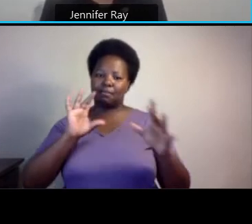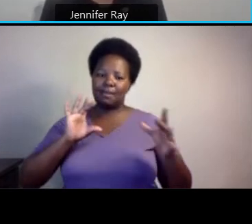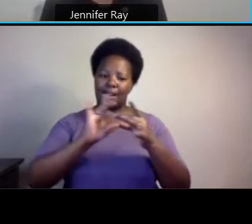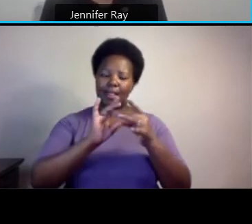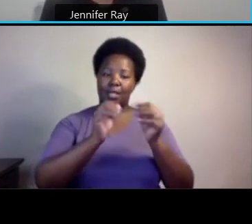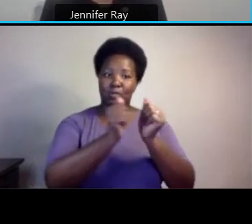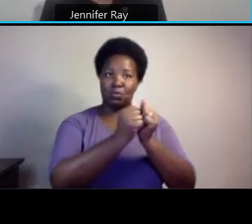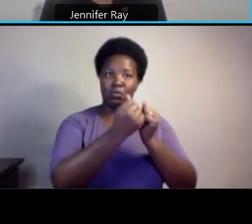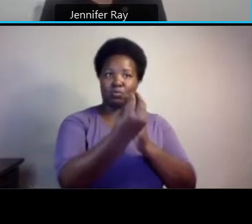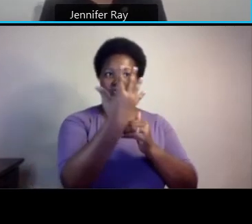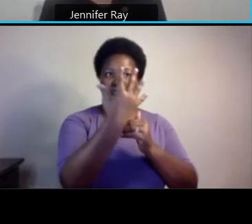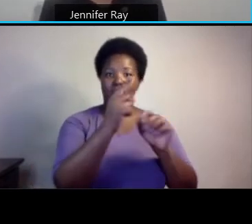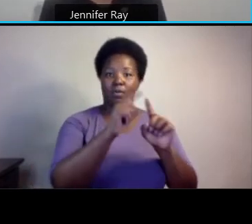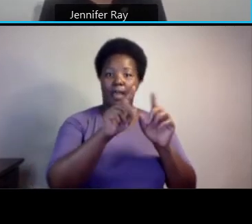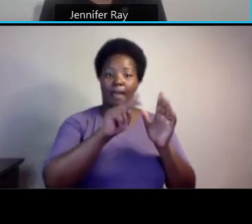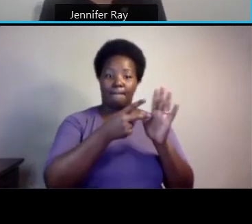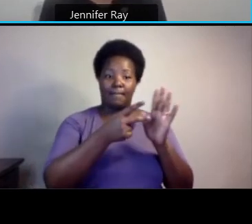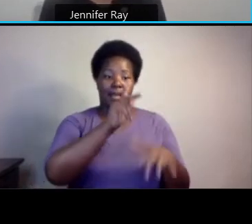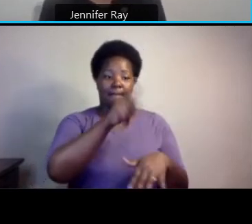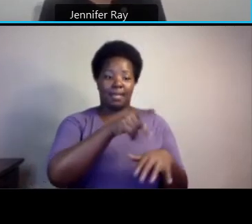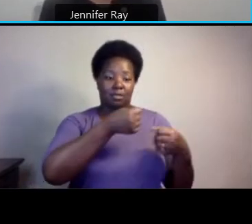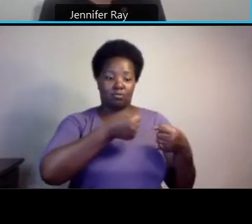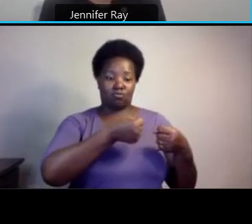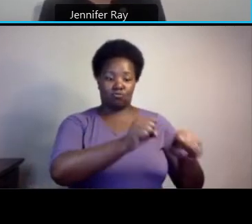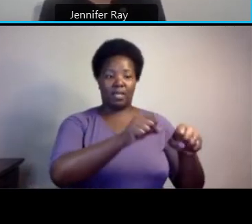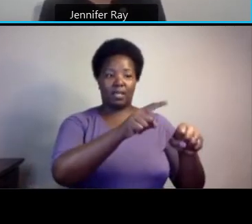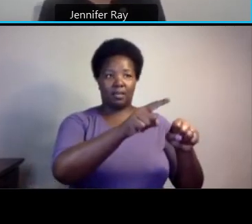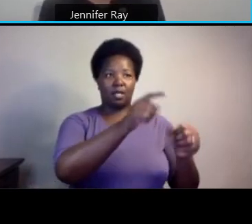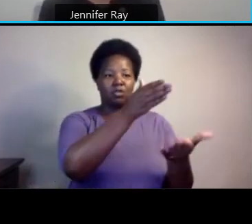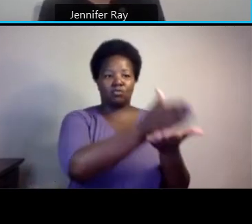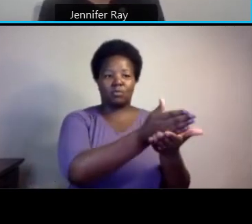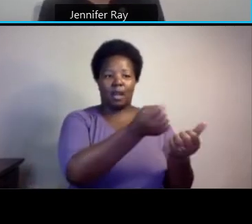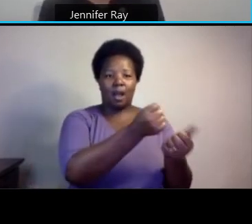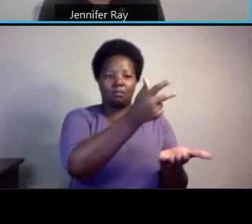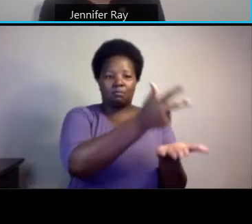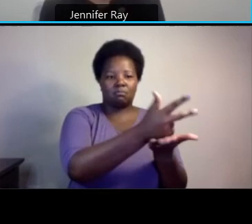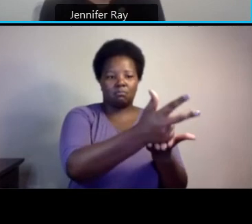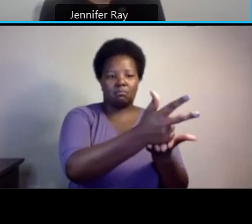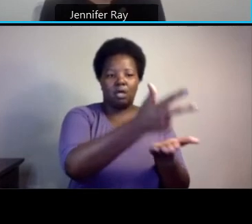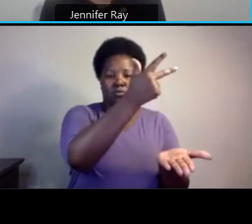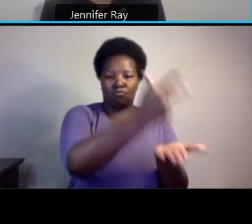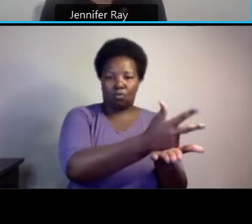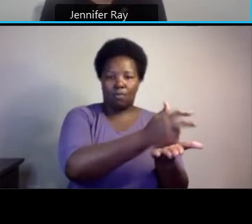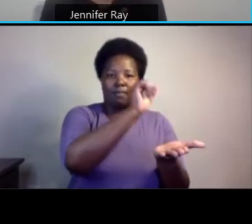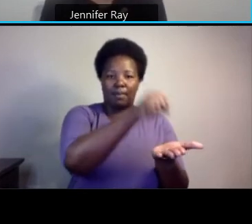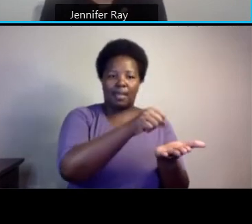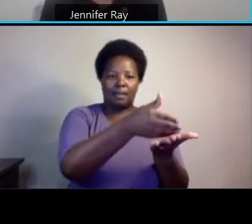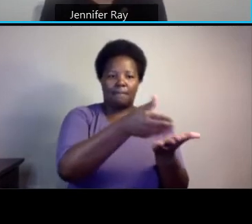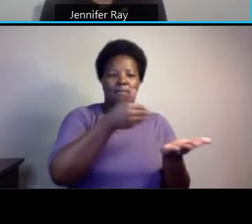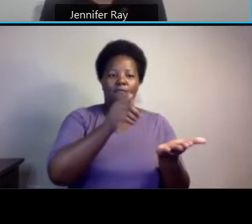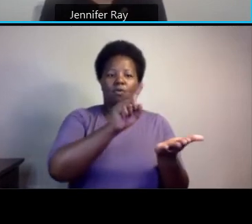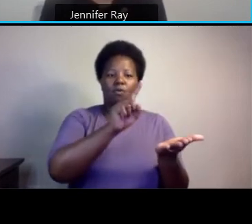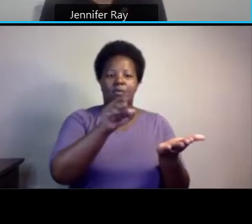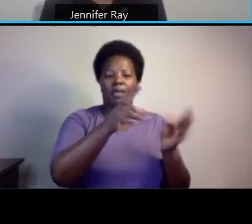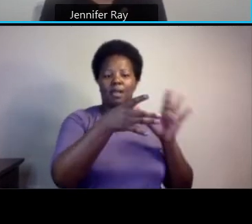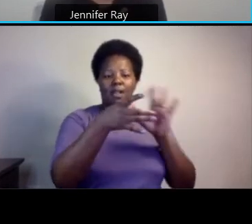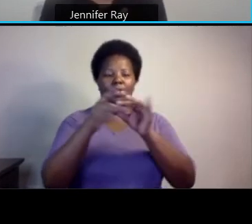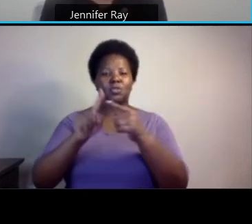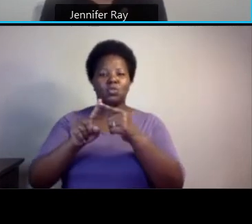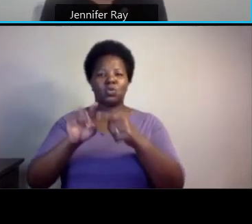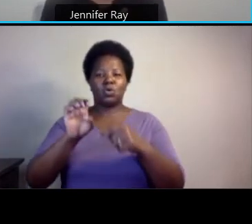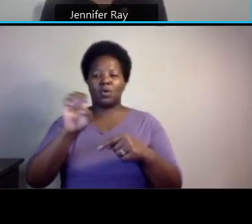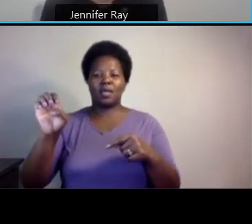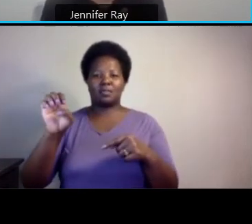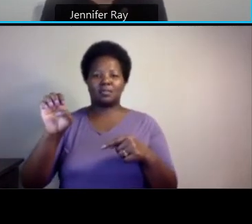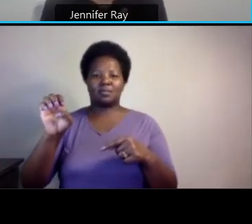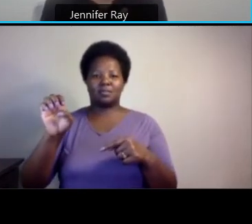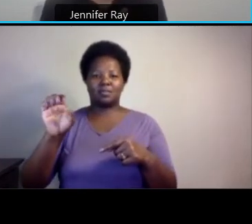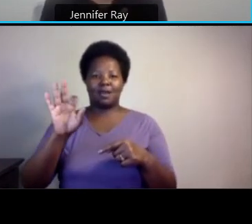northeast before they reach the light at first avenue northeast in florida